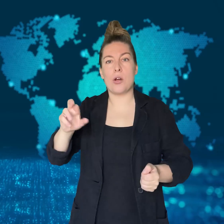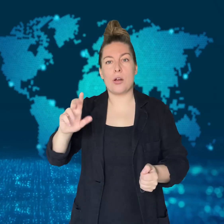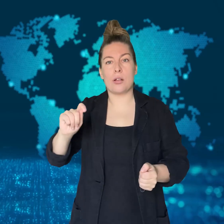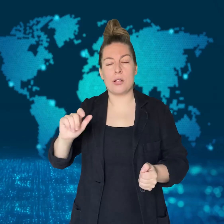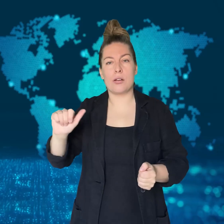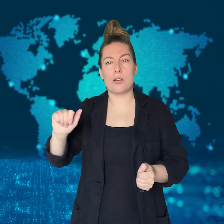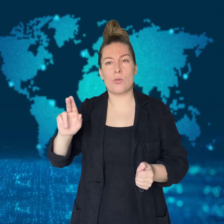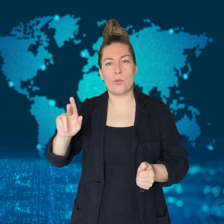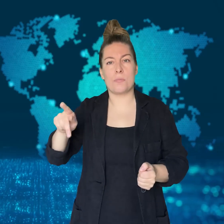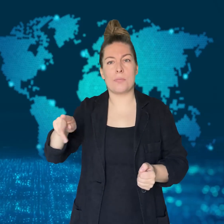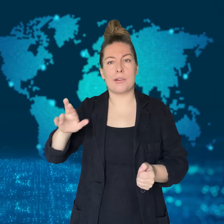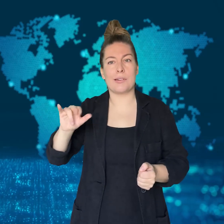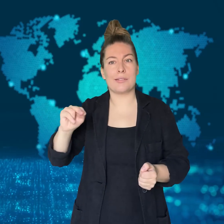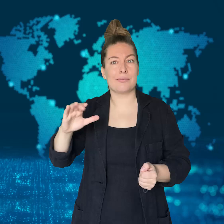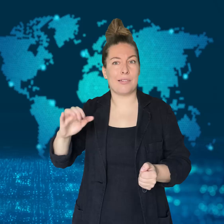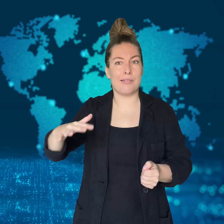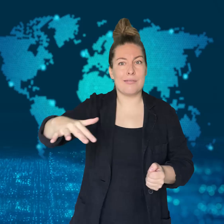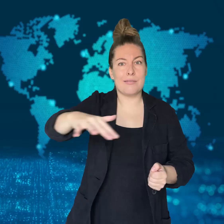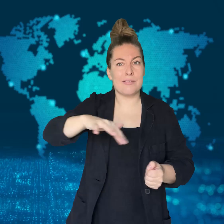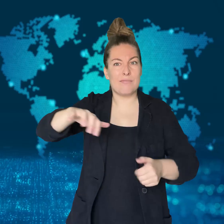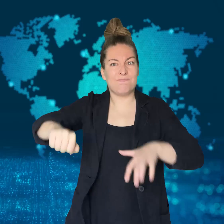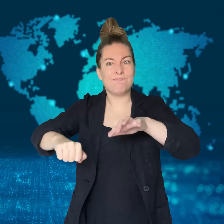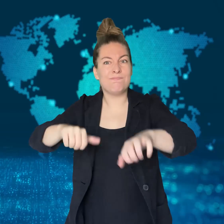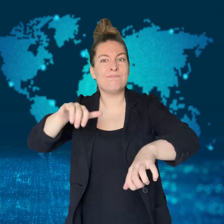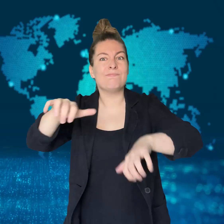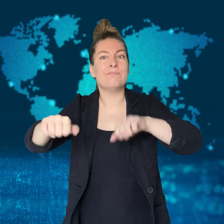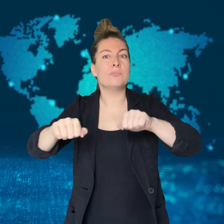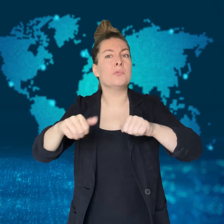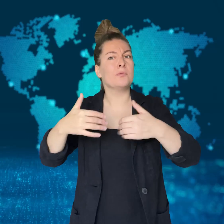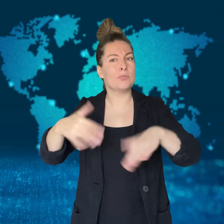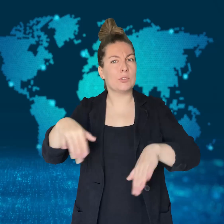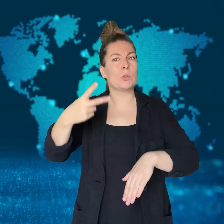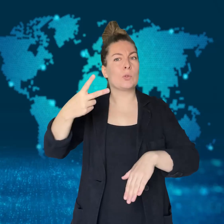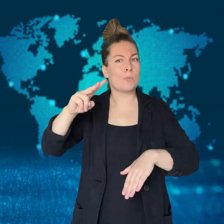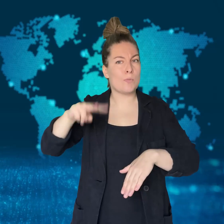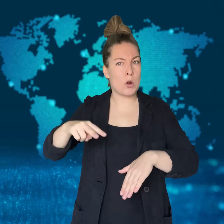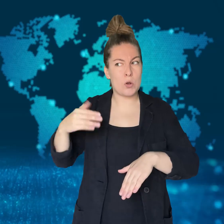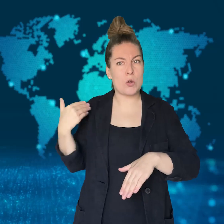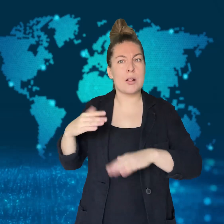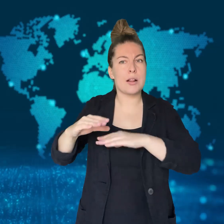where armed gangs control most of the capital of Port-au-Prince.